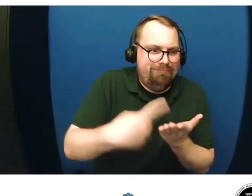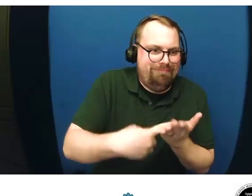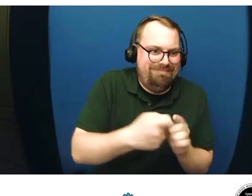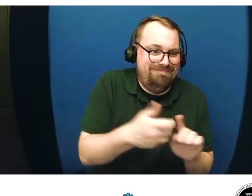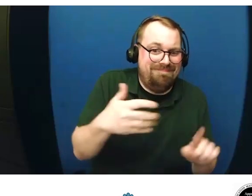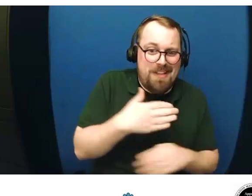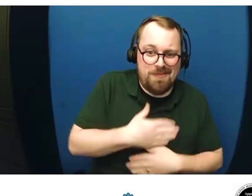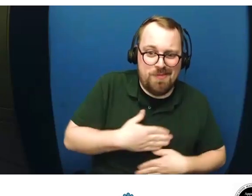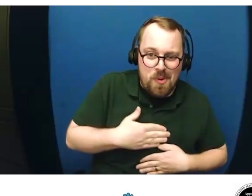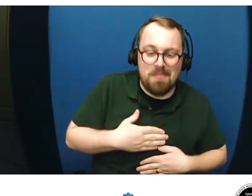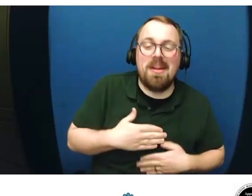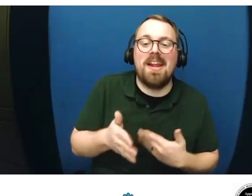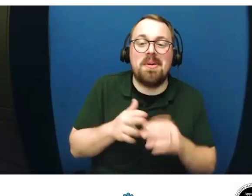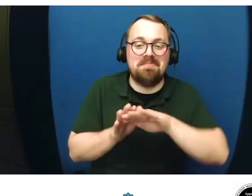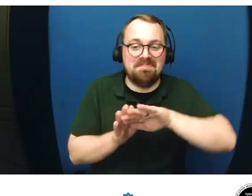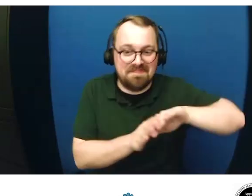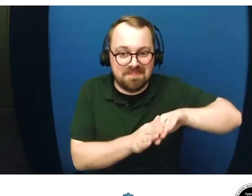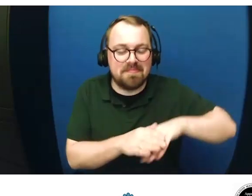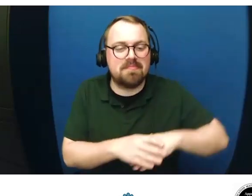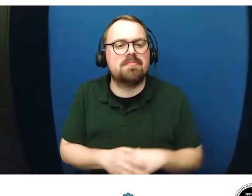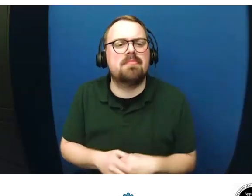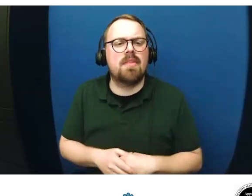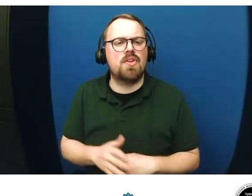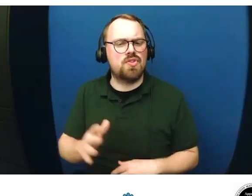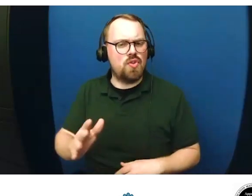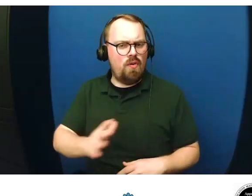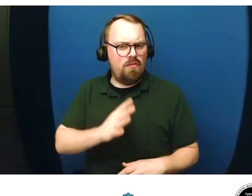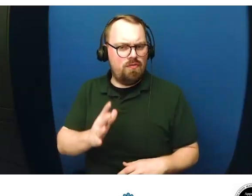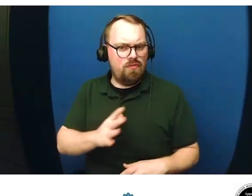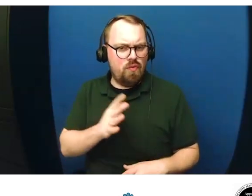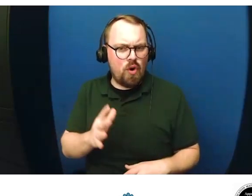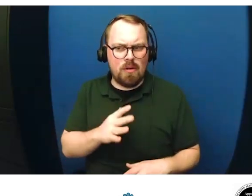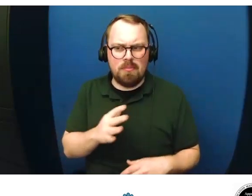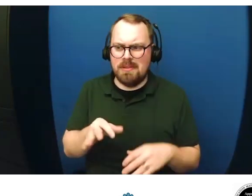So, that's a piece of it. How is formal speech developed and modeled without the